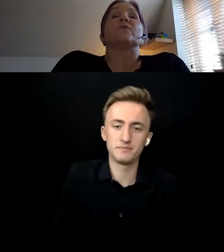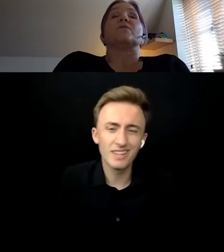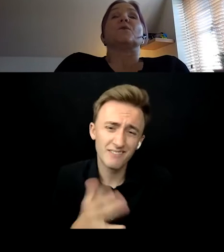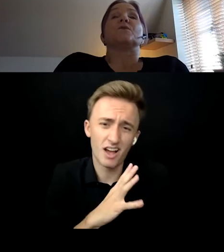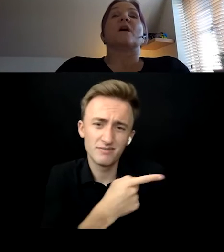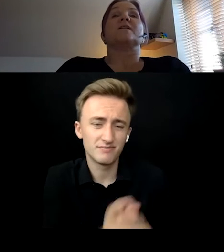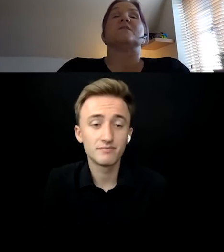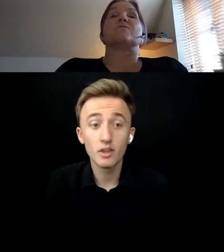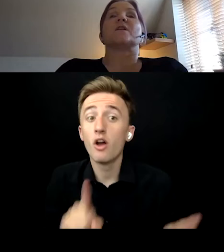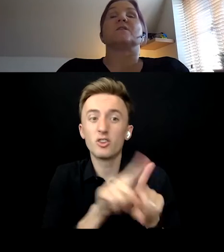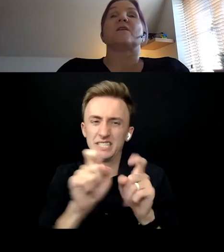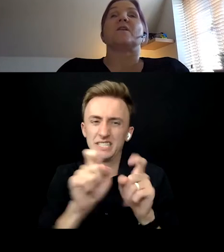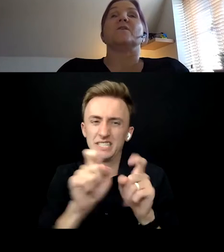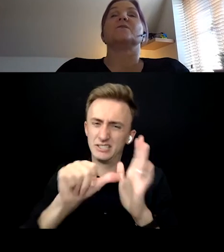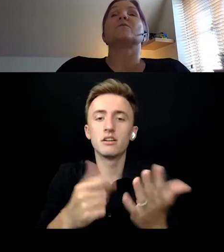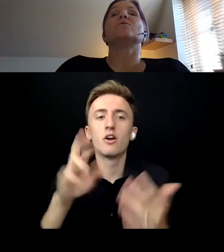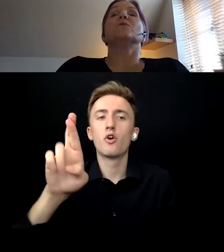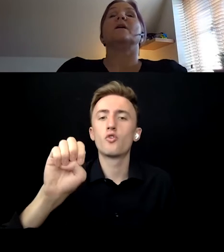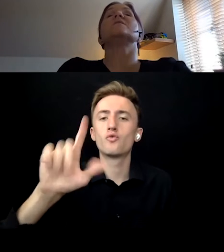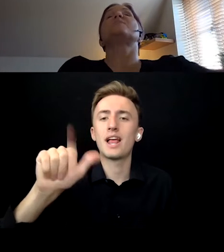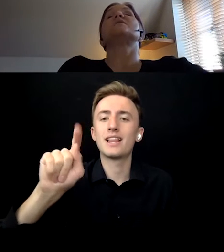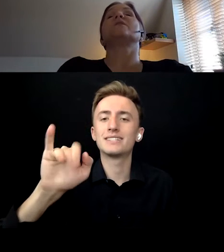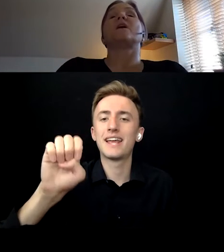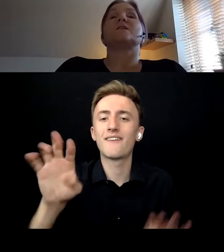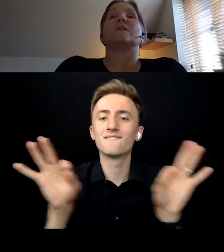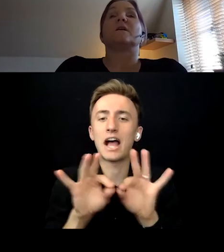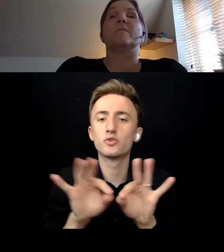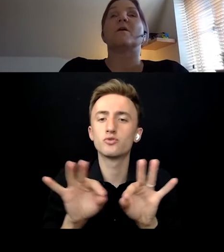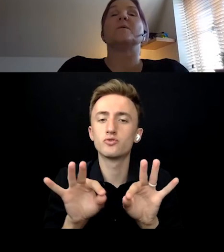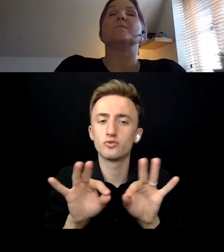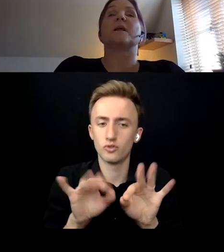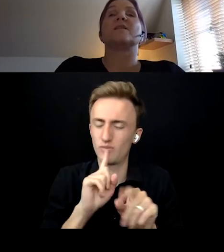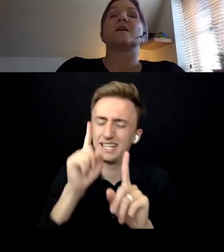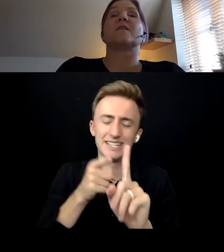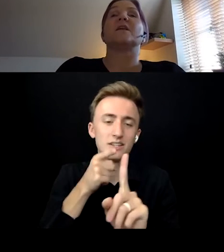reinforce the idea of relative values, all in the specification at the moment, but I think that they